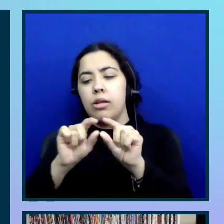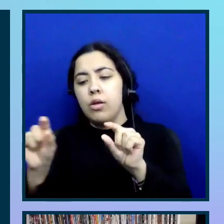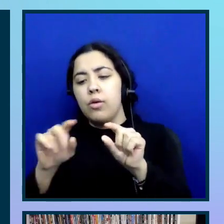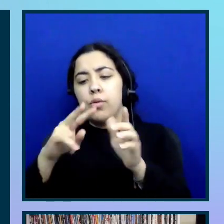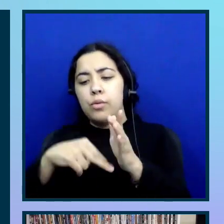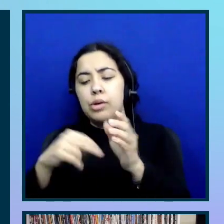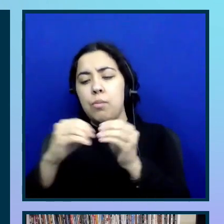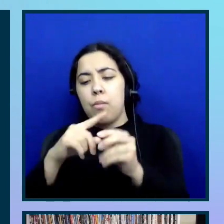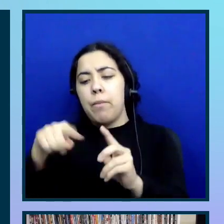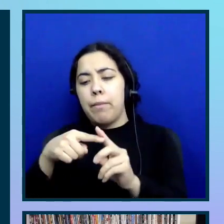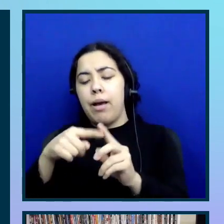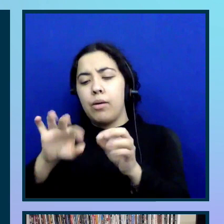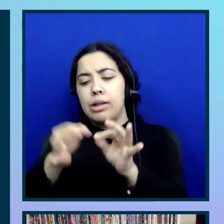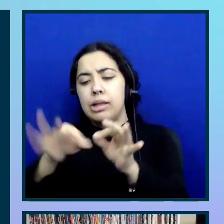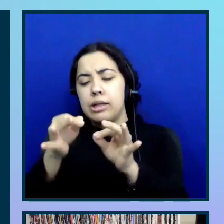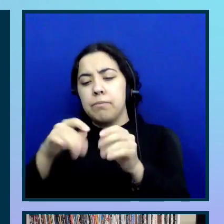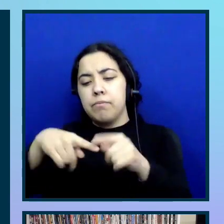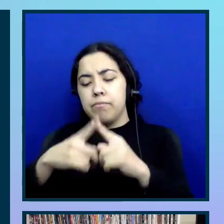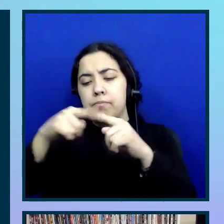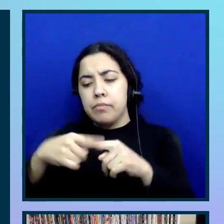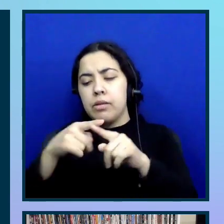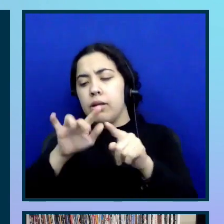would likely open a new page to content about knitting.